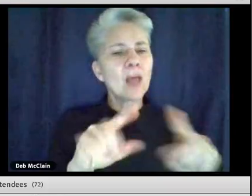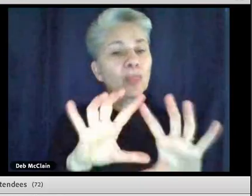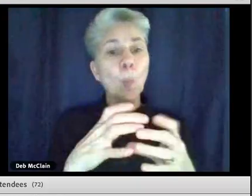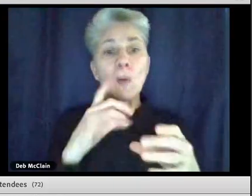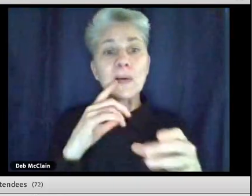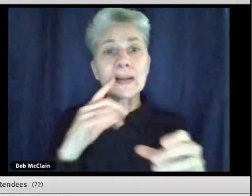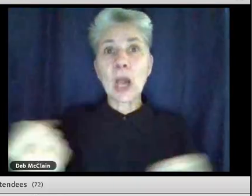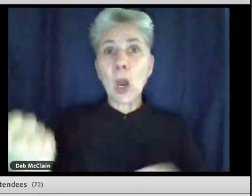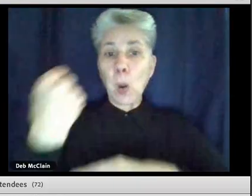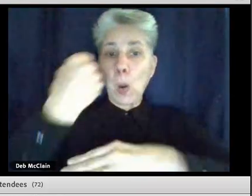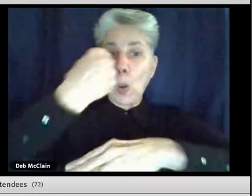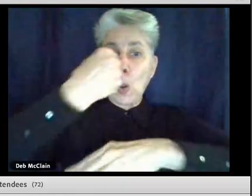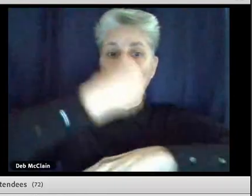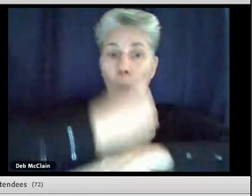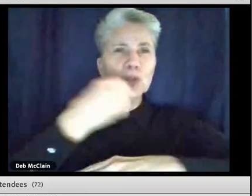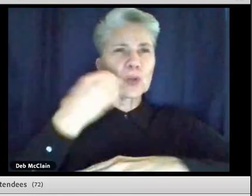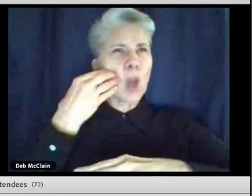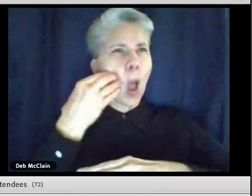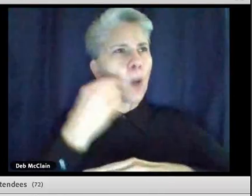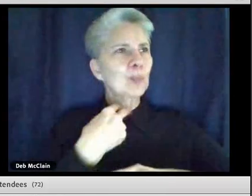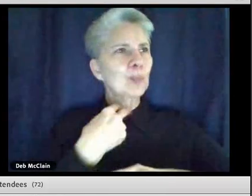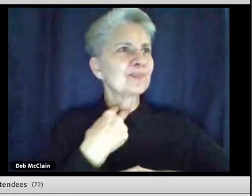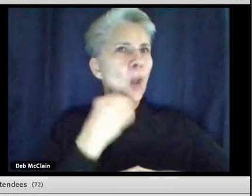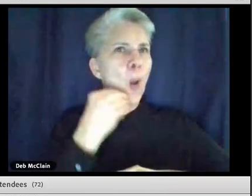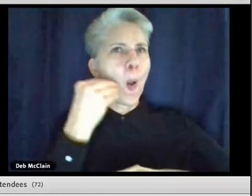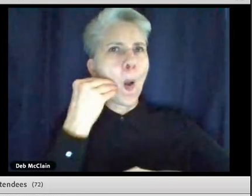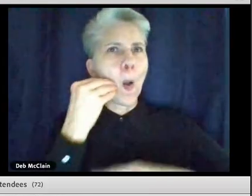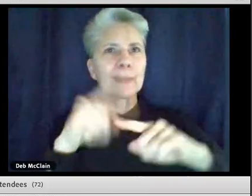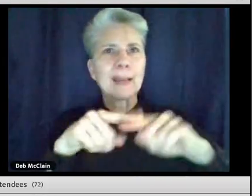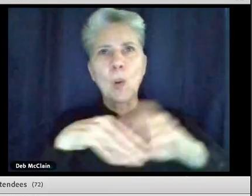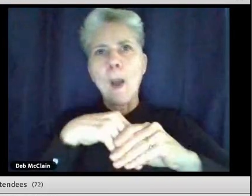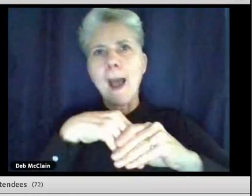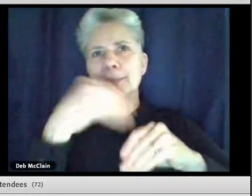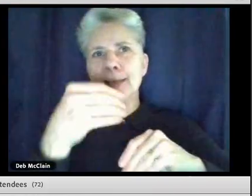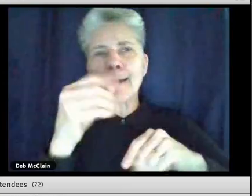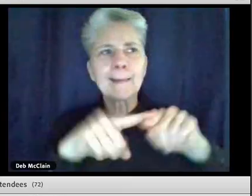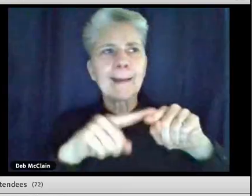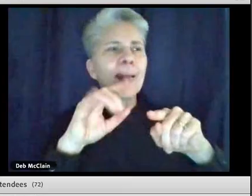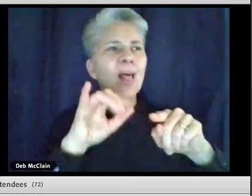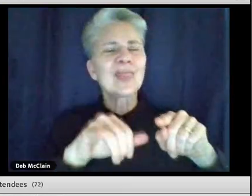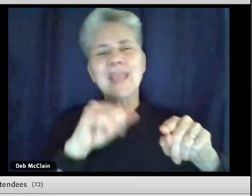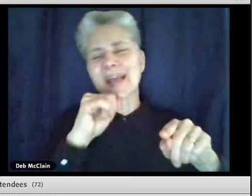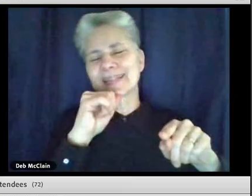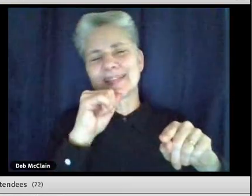You guys might recognize this, that the world is completely closed. You know, we're completely stuck at home,